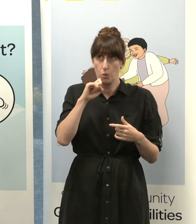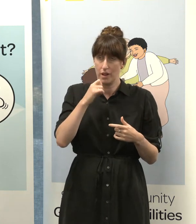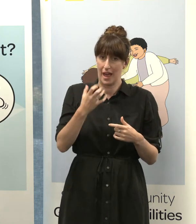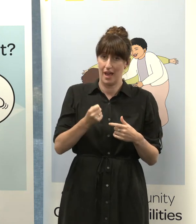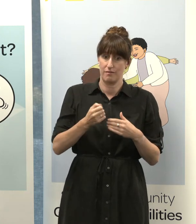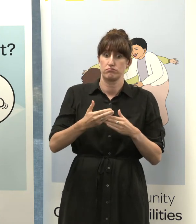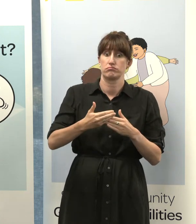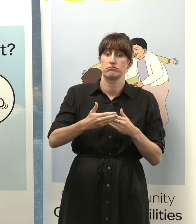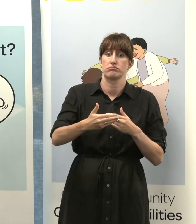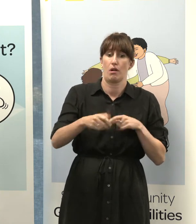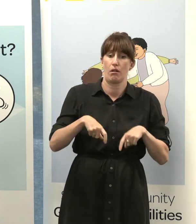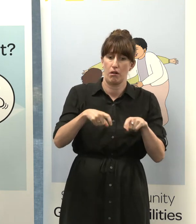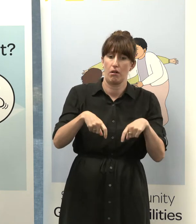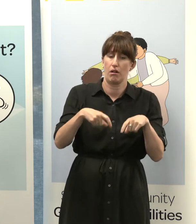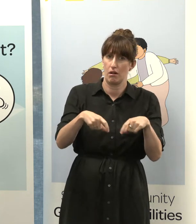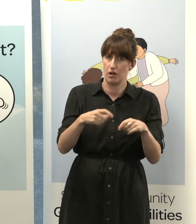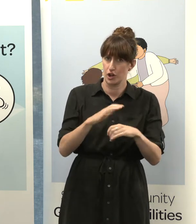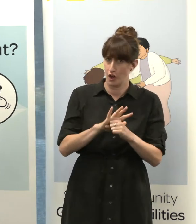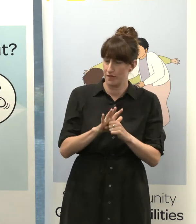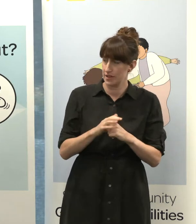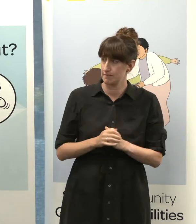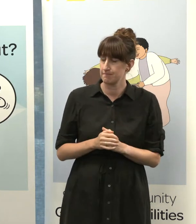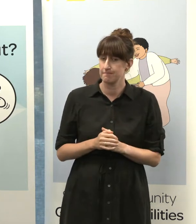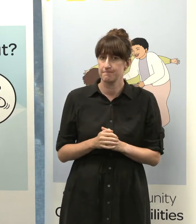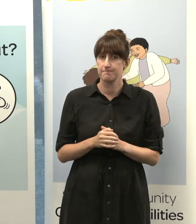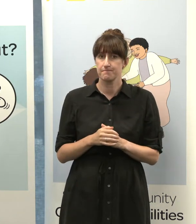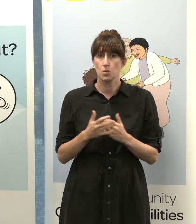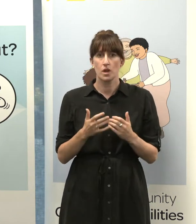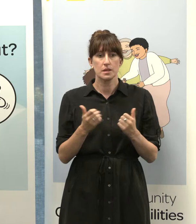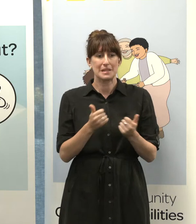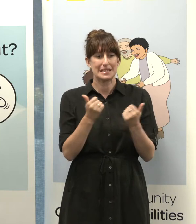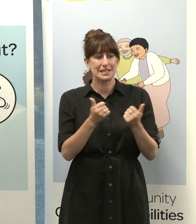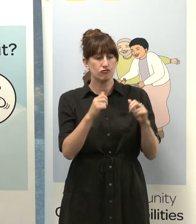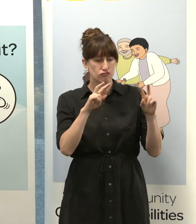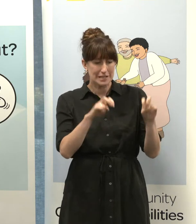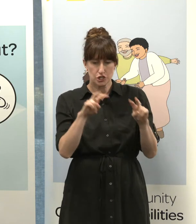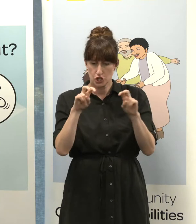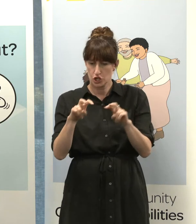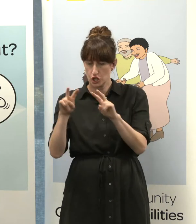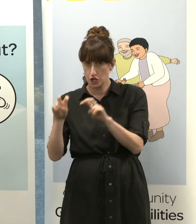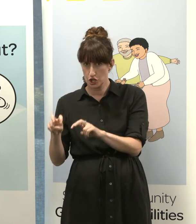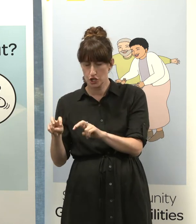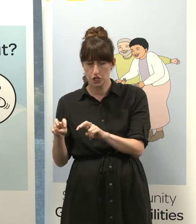COVID are likely to suffer long-COVID?